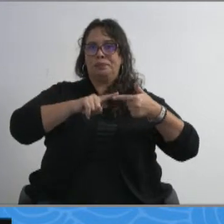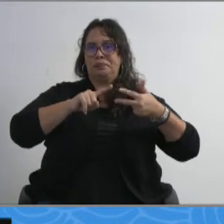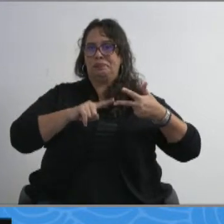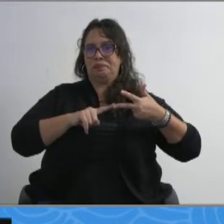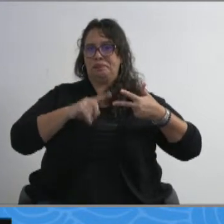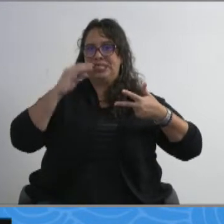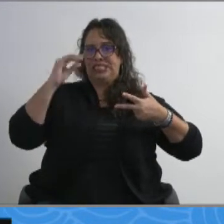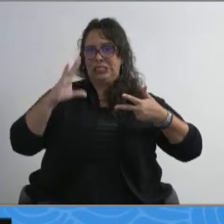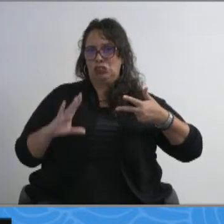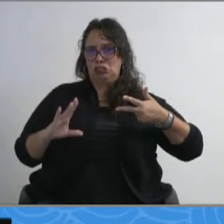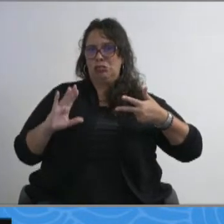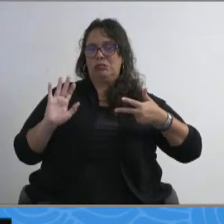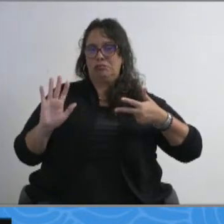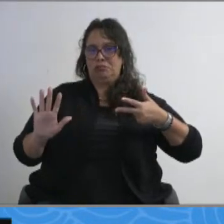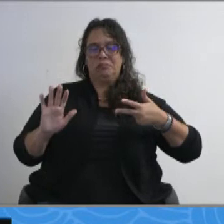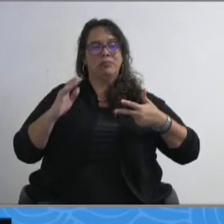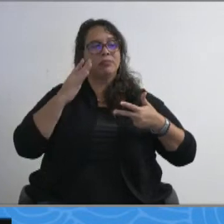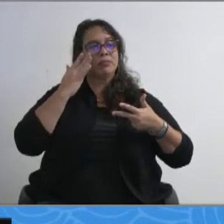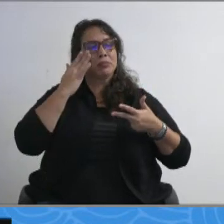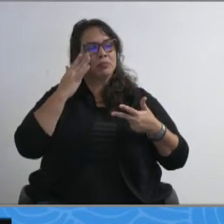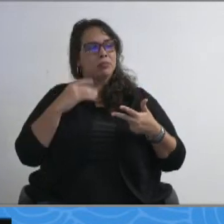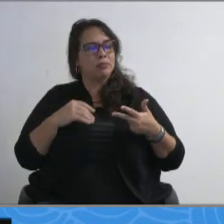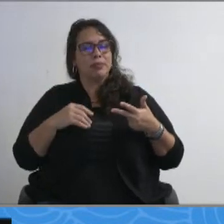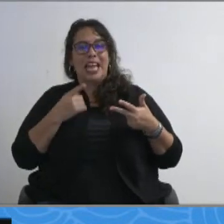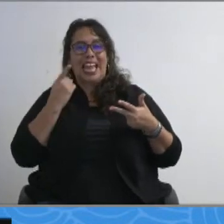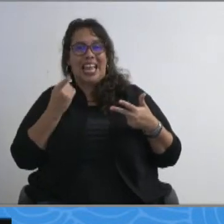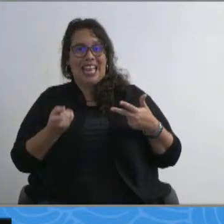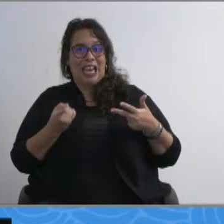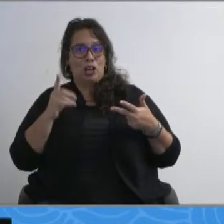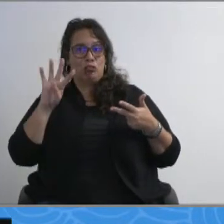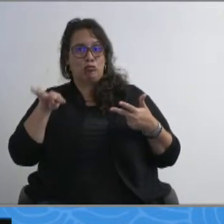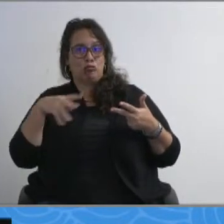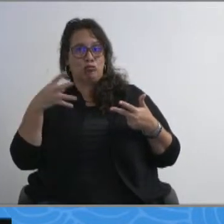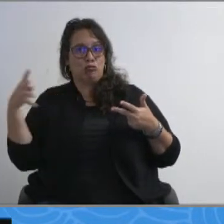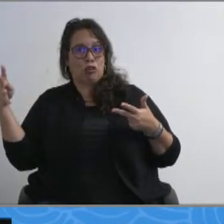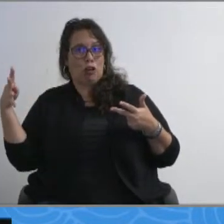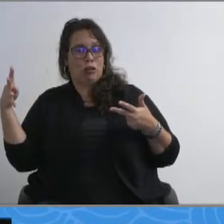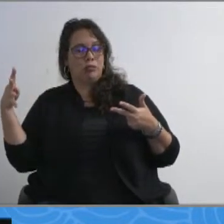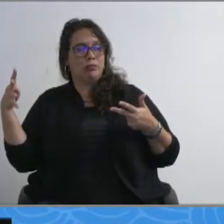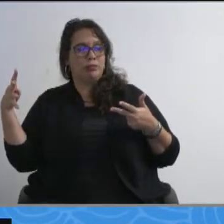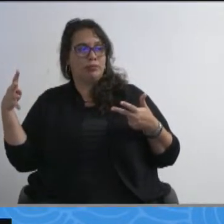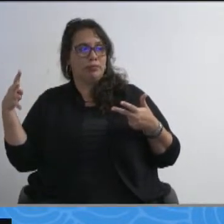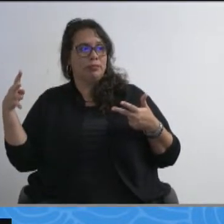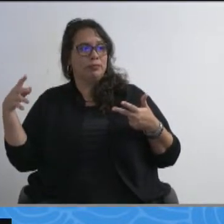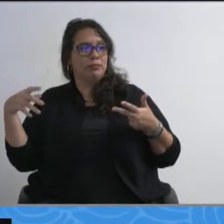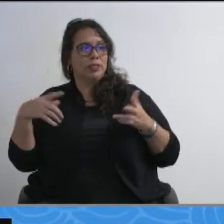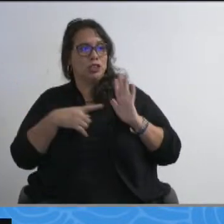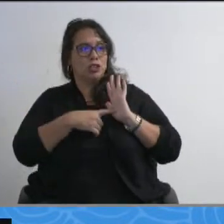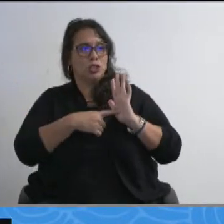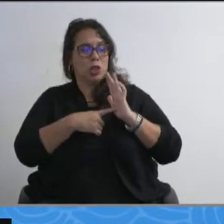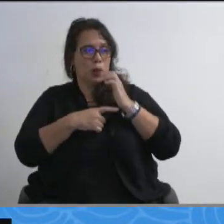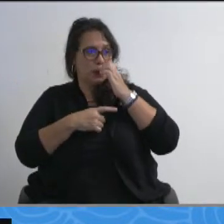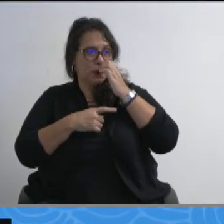So, let me start with minority students. Here's a chart that shows the study